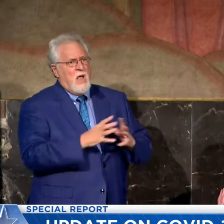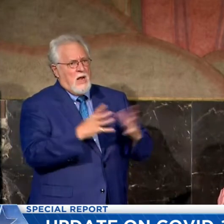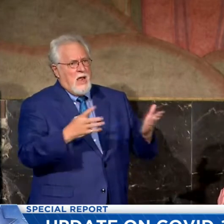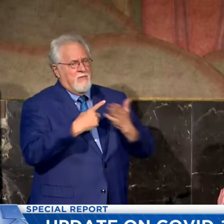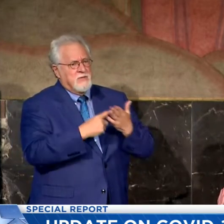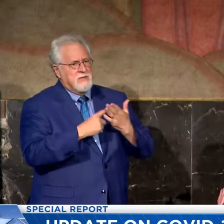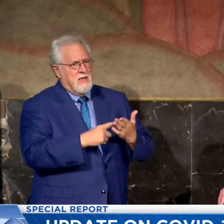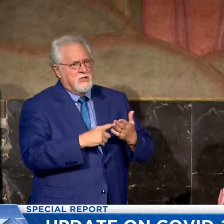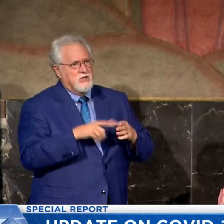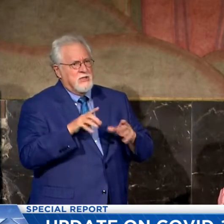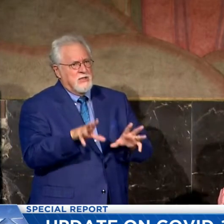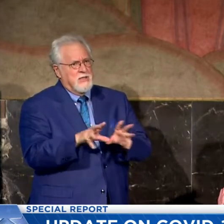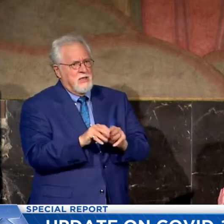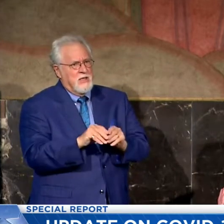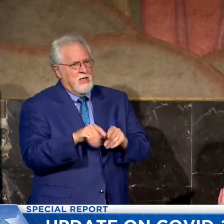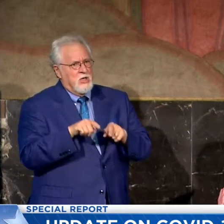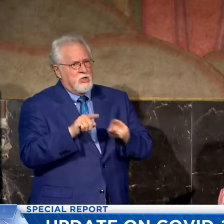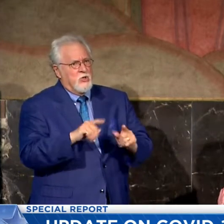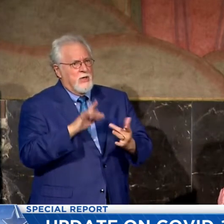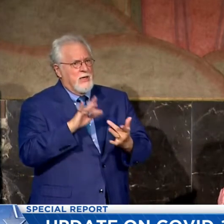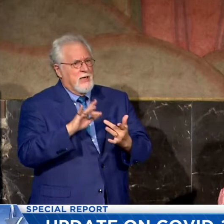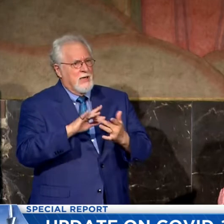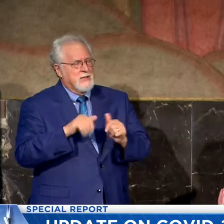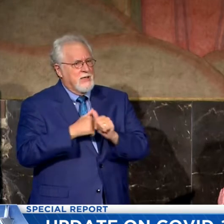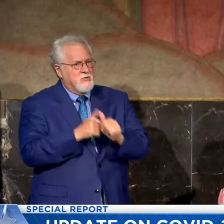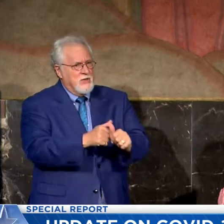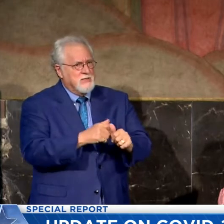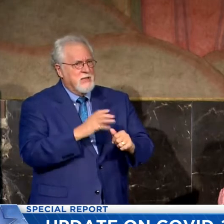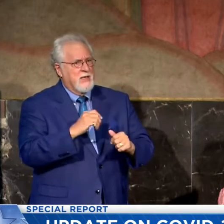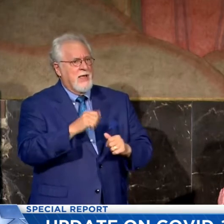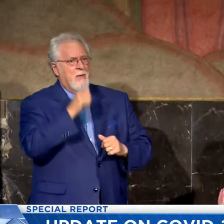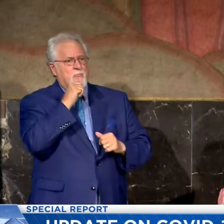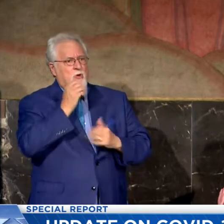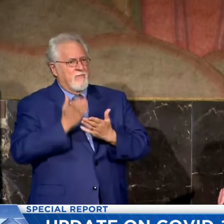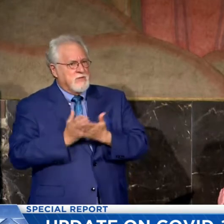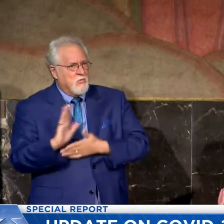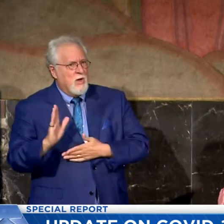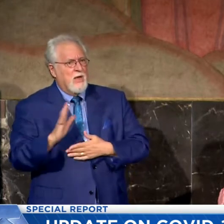IN THAT CALL. YES, MA'AM? GOVERNOR, THERE'S BEEN A LOT